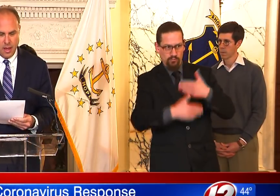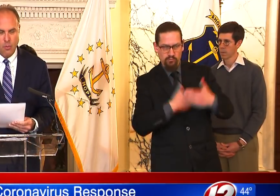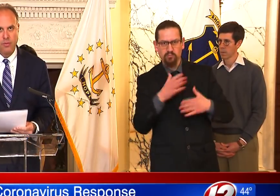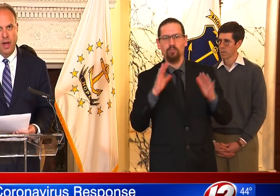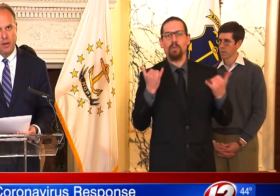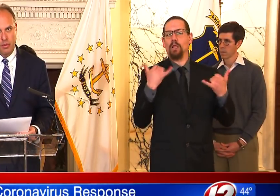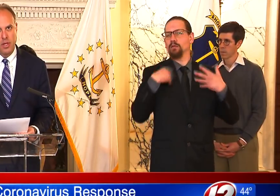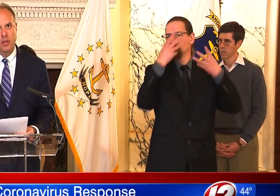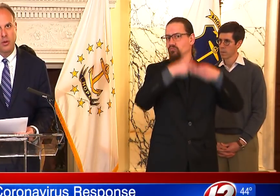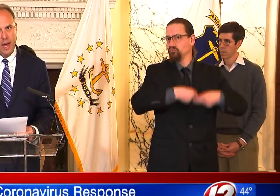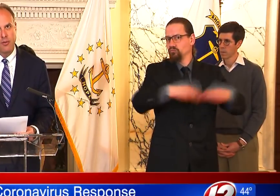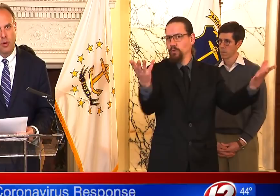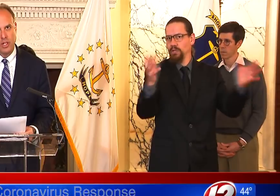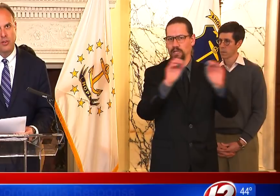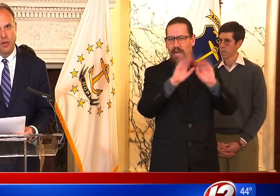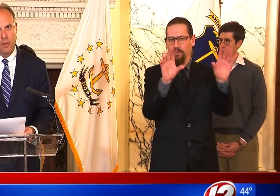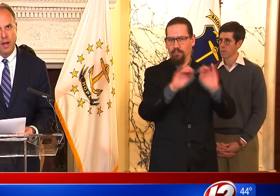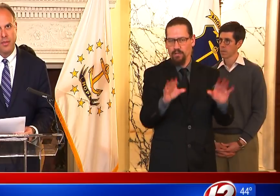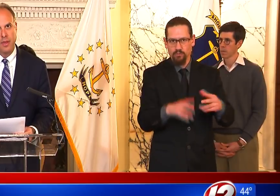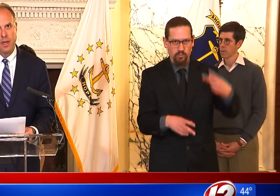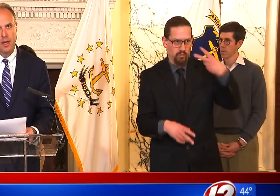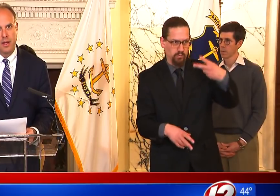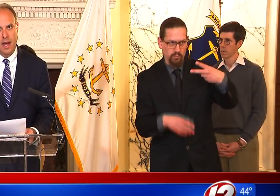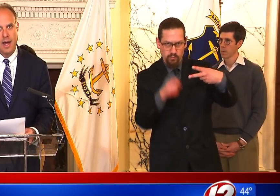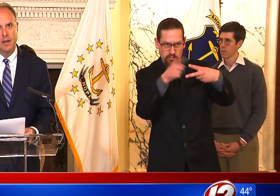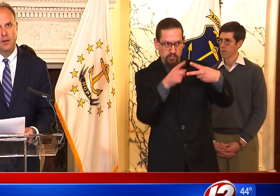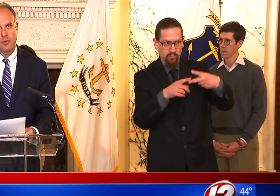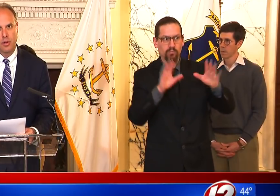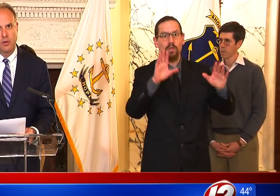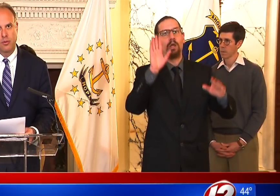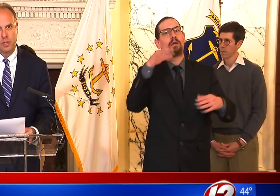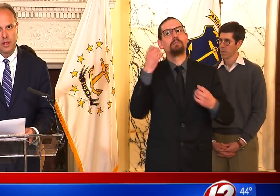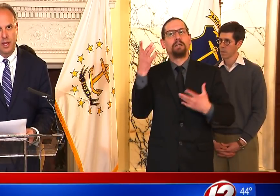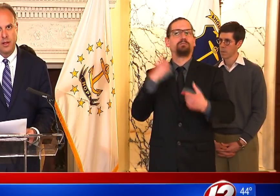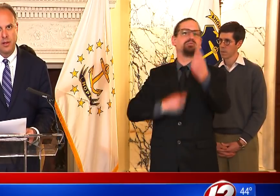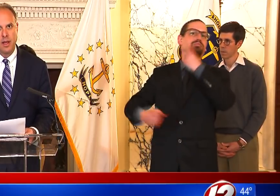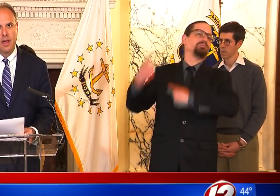DOING THAT. I WANT TO CLARIFY A FEW POINTS.